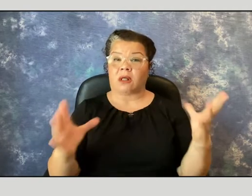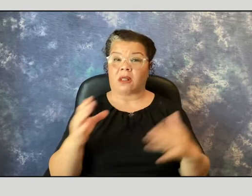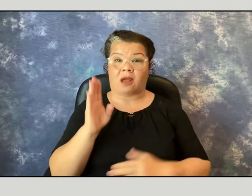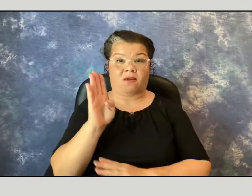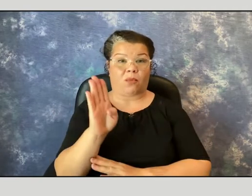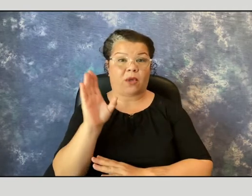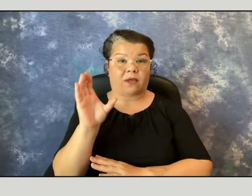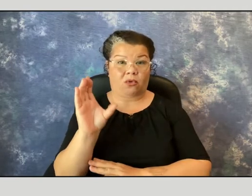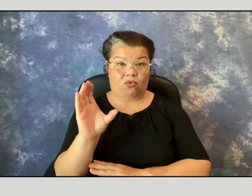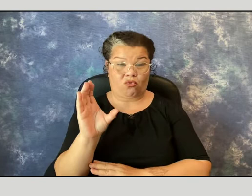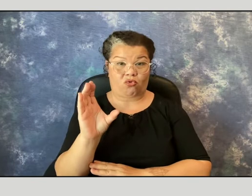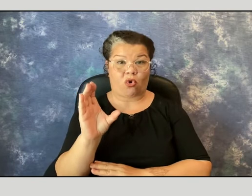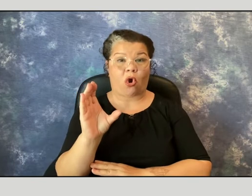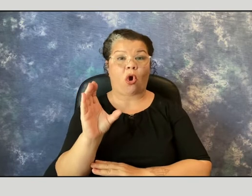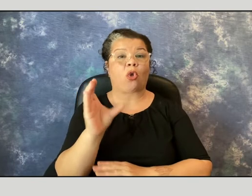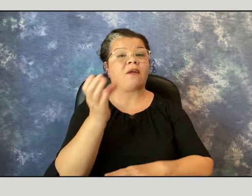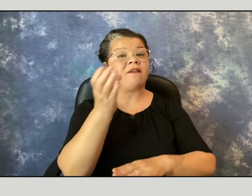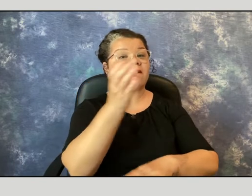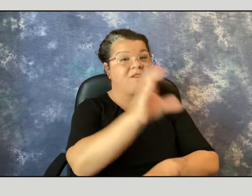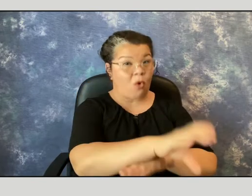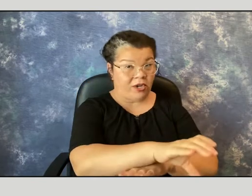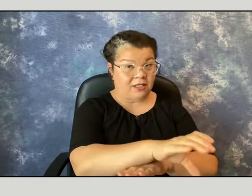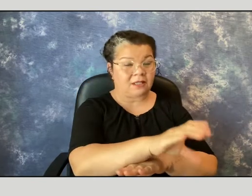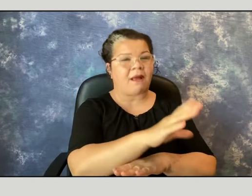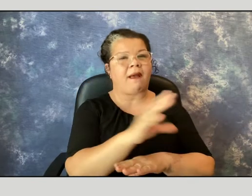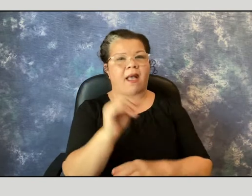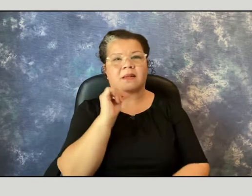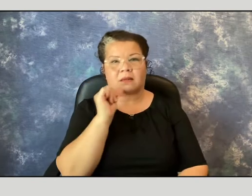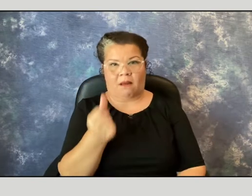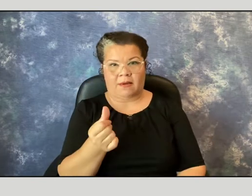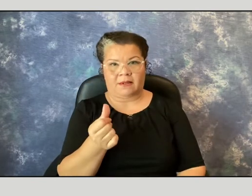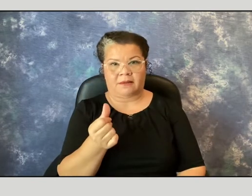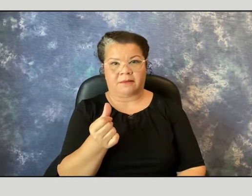forced and not, but there was also this idea